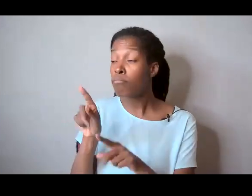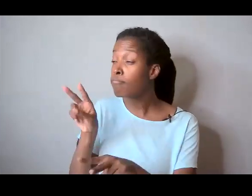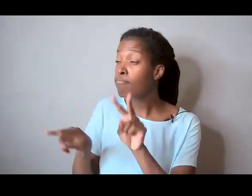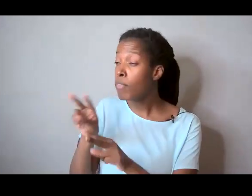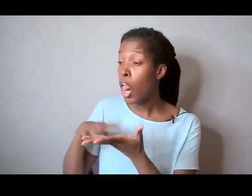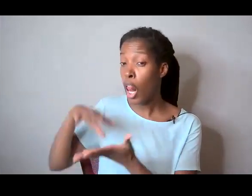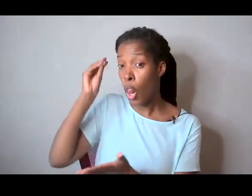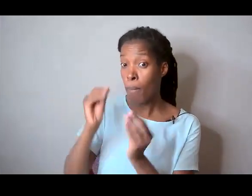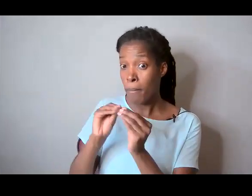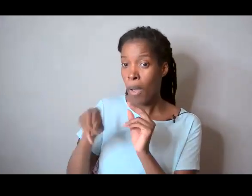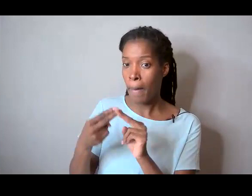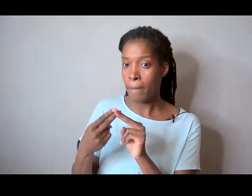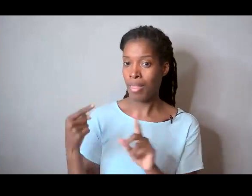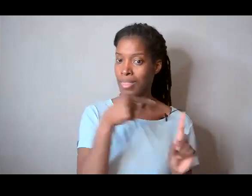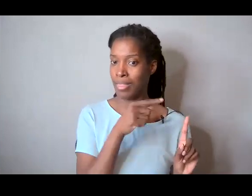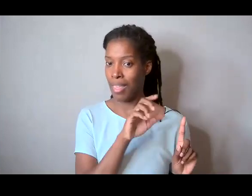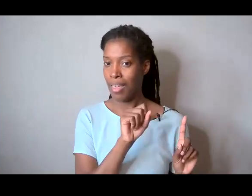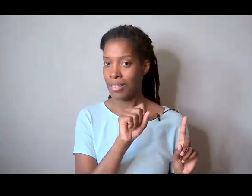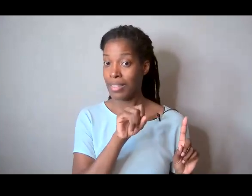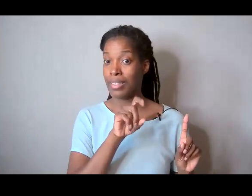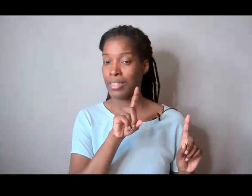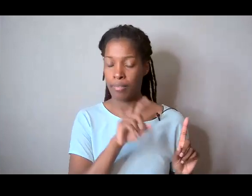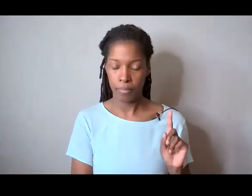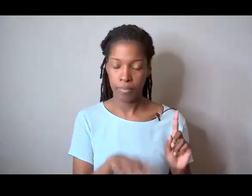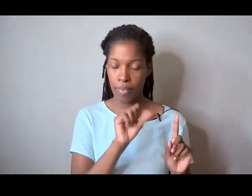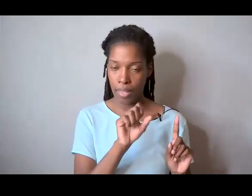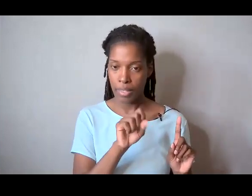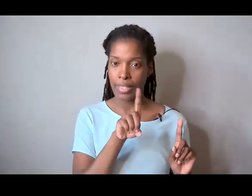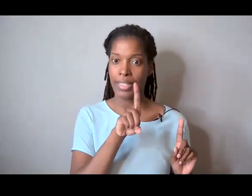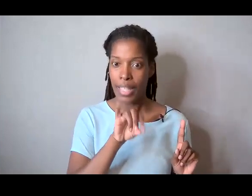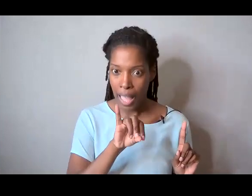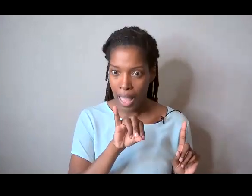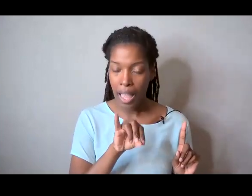Medicare benefits as well as just learn more about the topics that we're covering today.